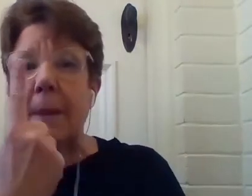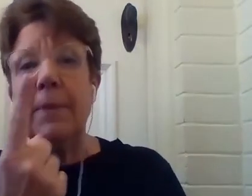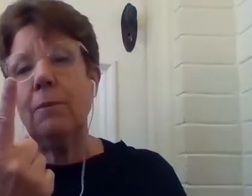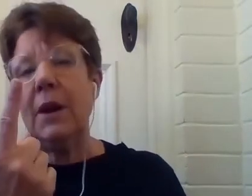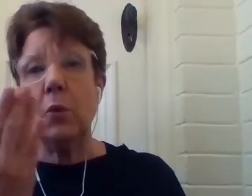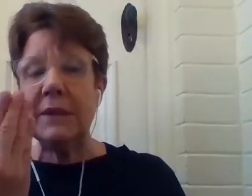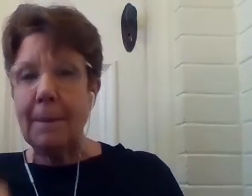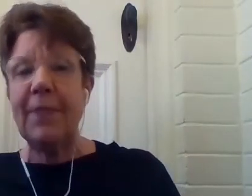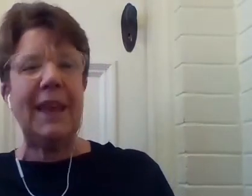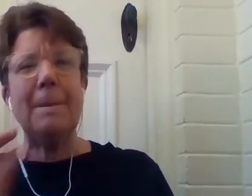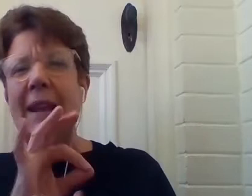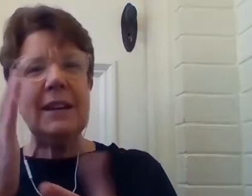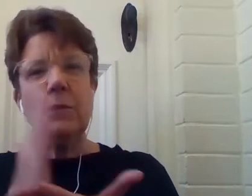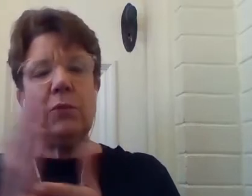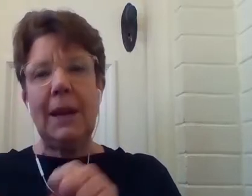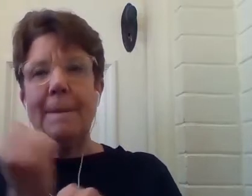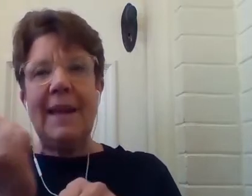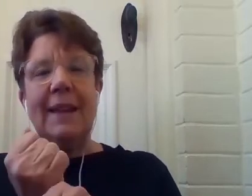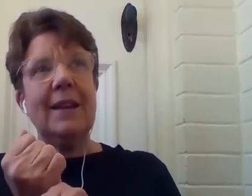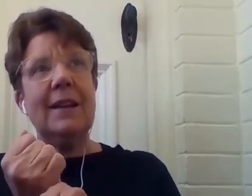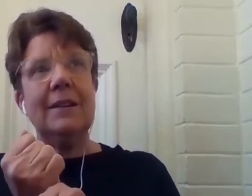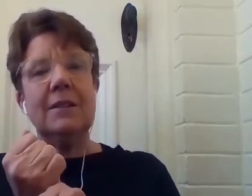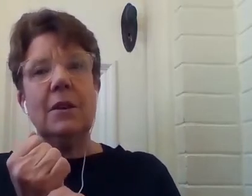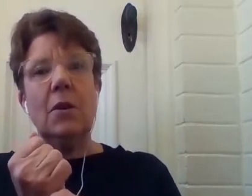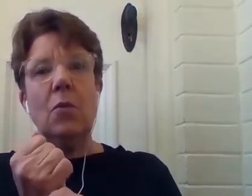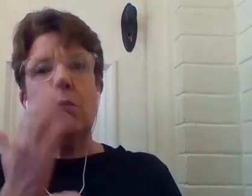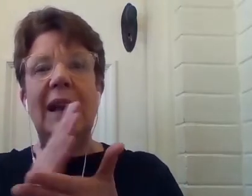doesn't necessarily seem to be particularly empathetic, which